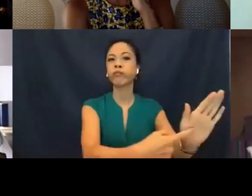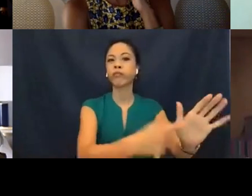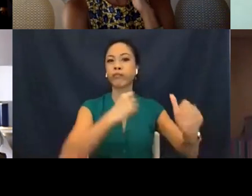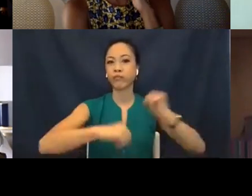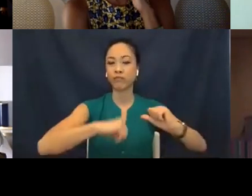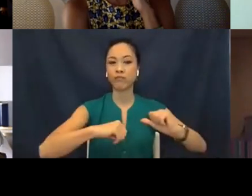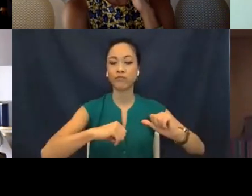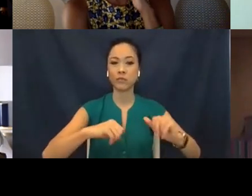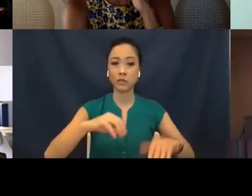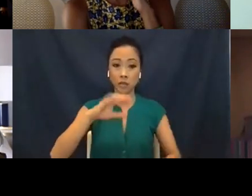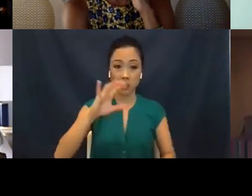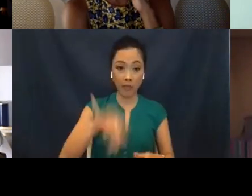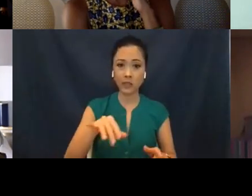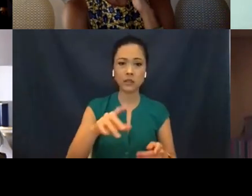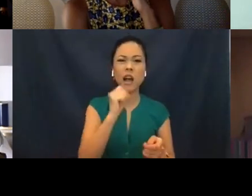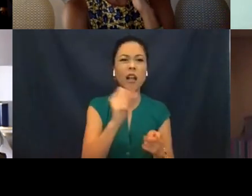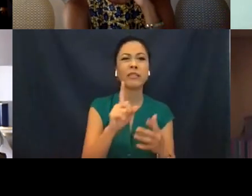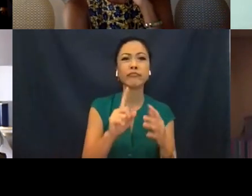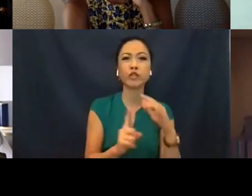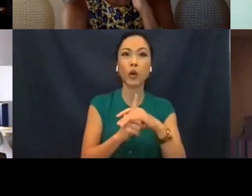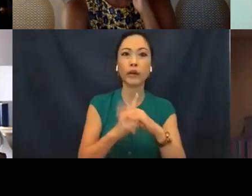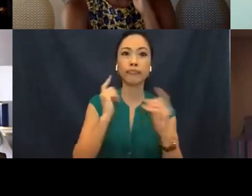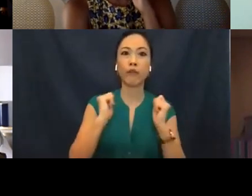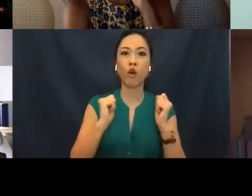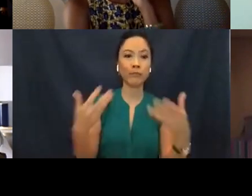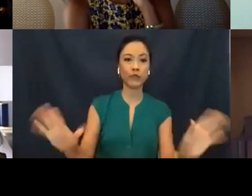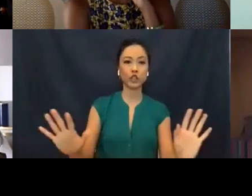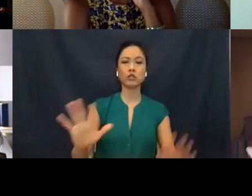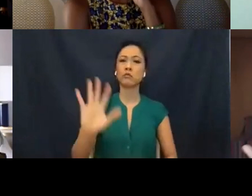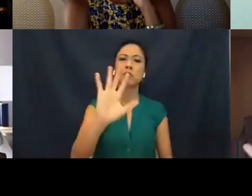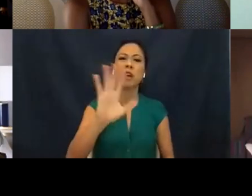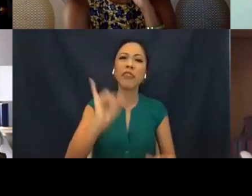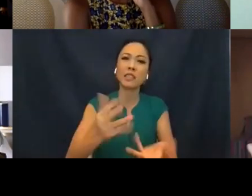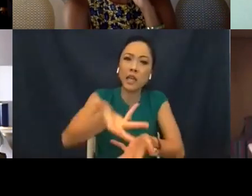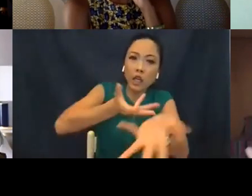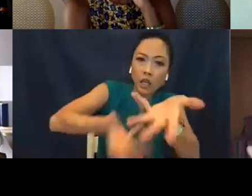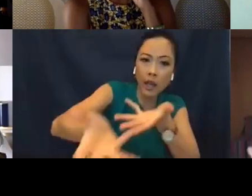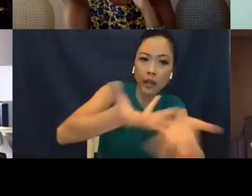engagement anyway. What on Earth do you do with a residency